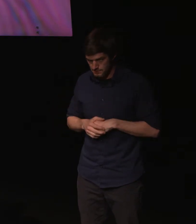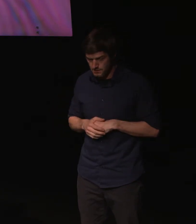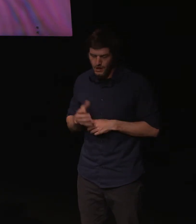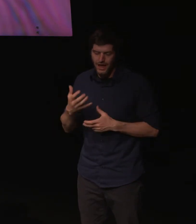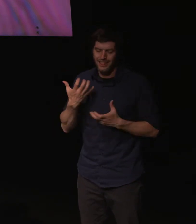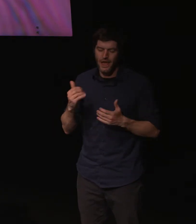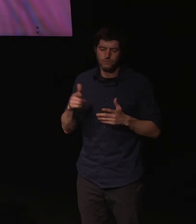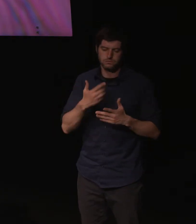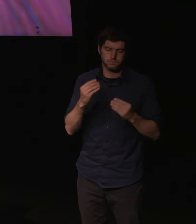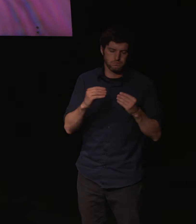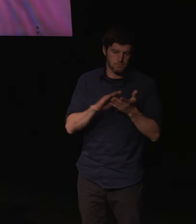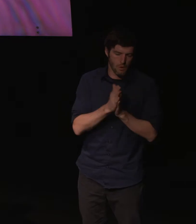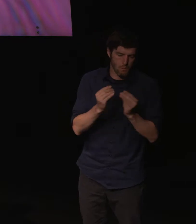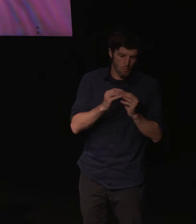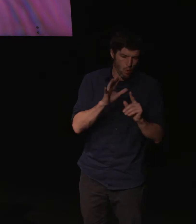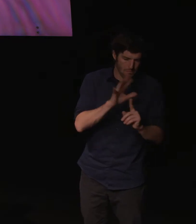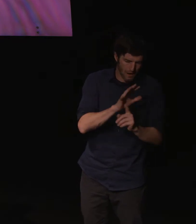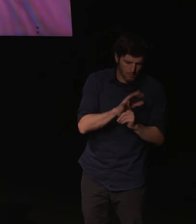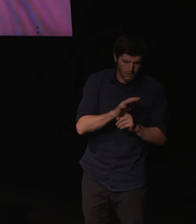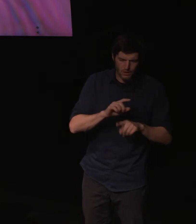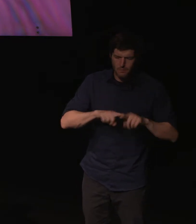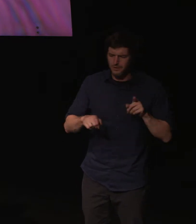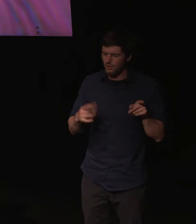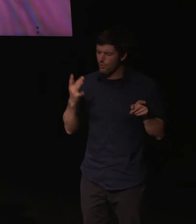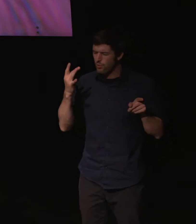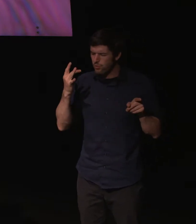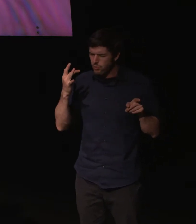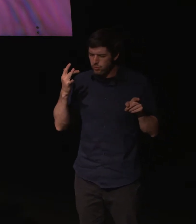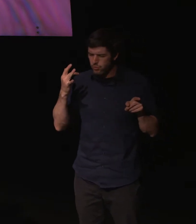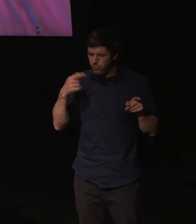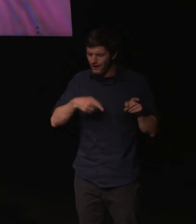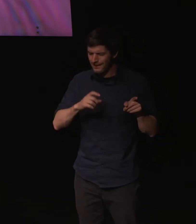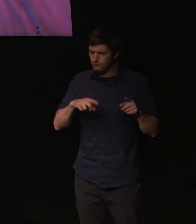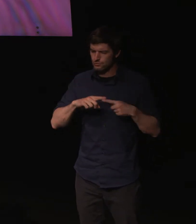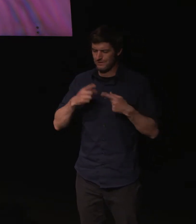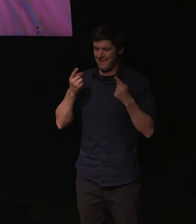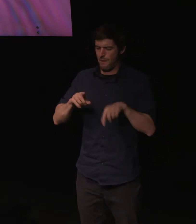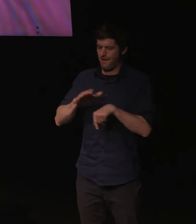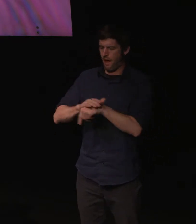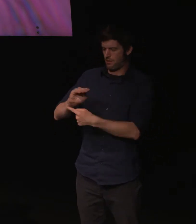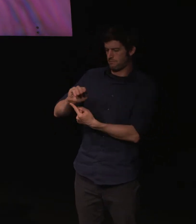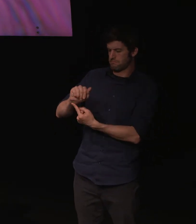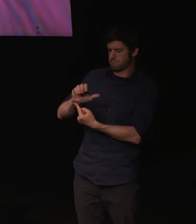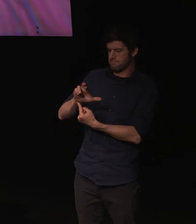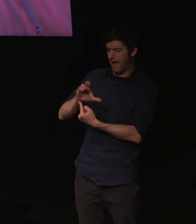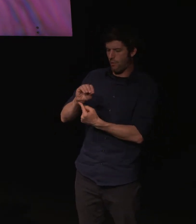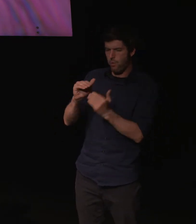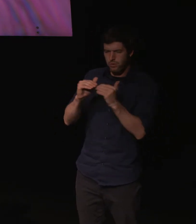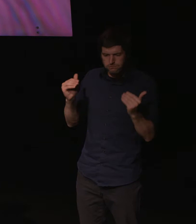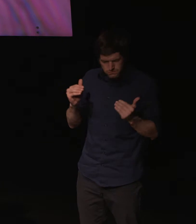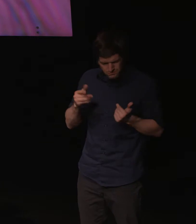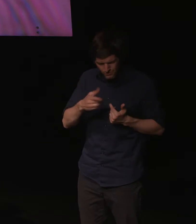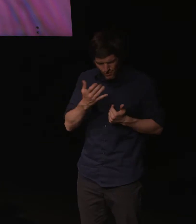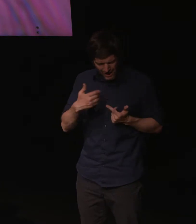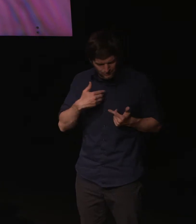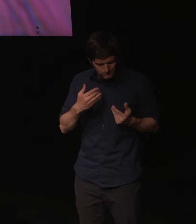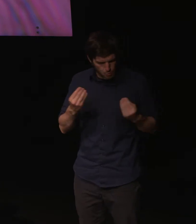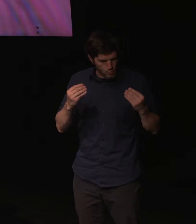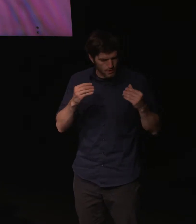Why does it have to be entirely new game modes that players just sort of invent? Why can't there be cool ways for players to be like,